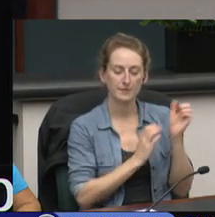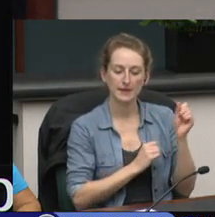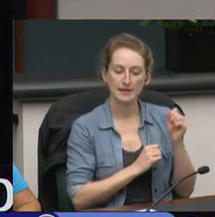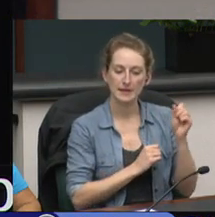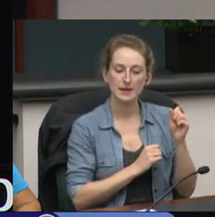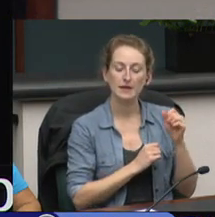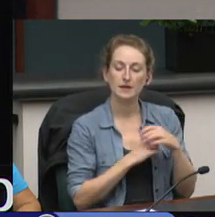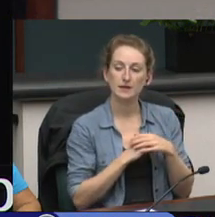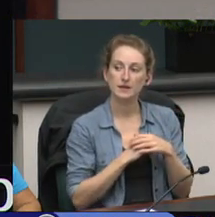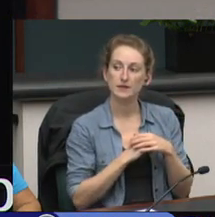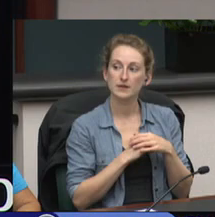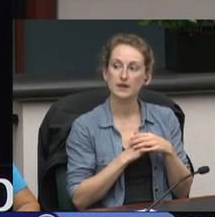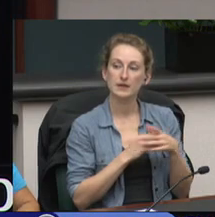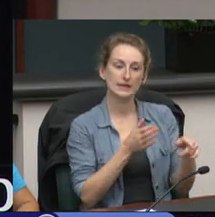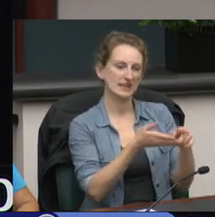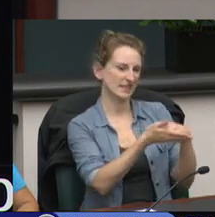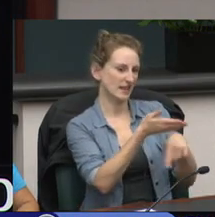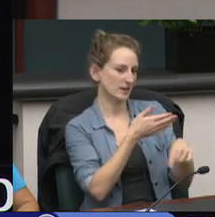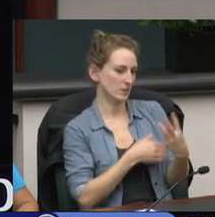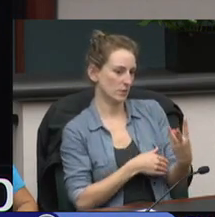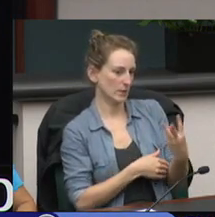Wednesday